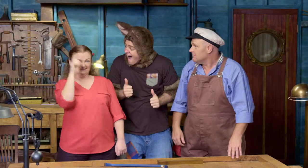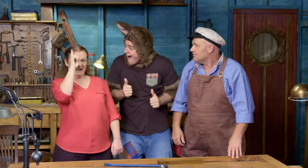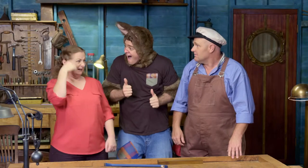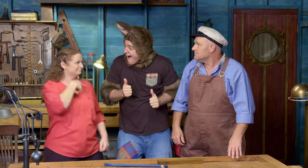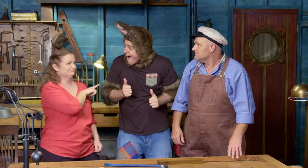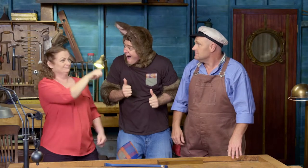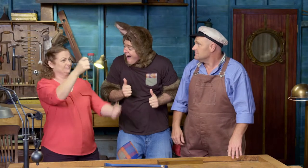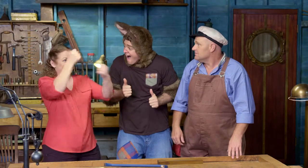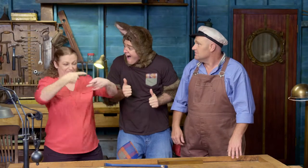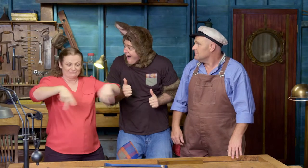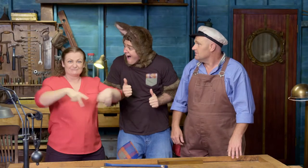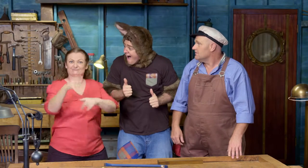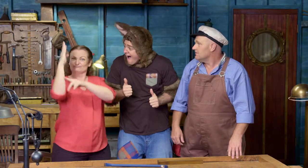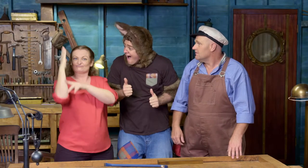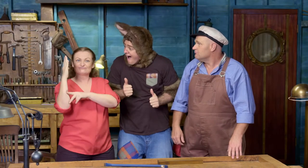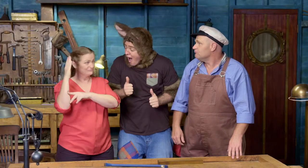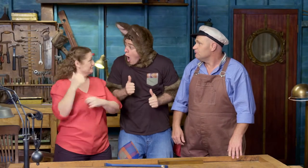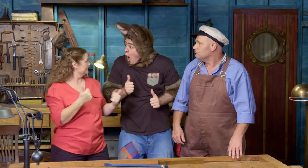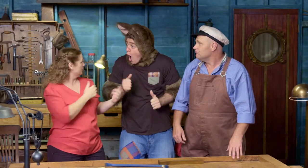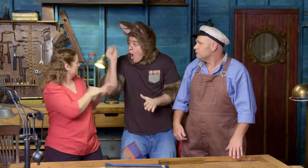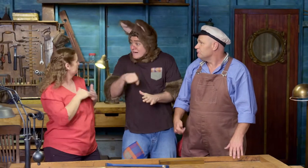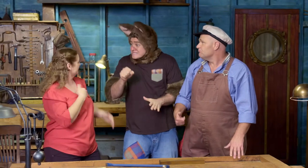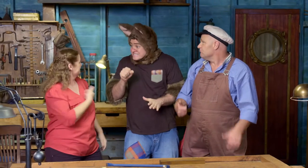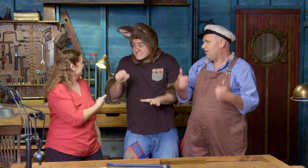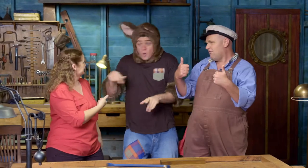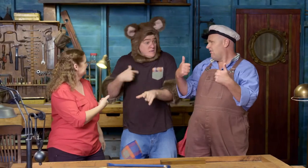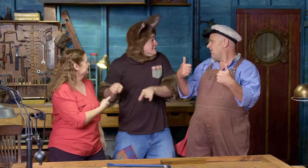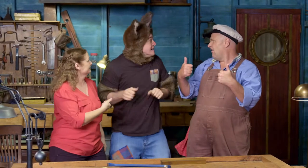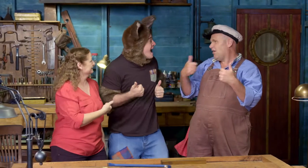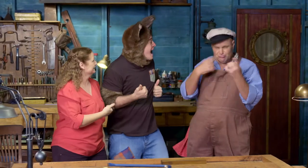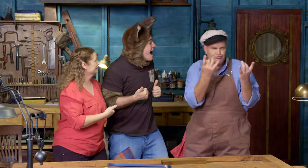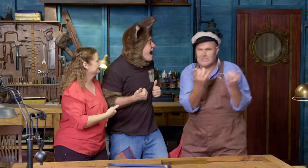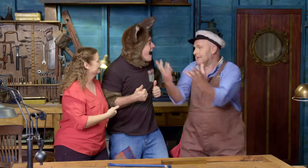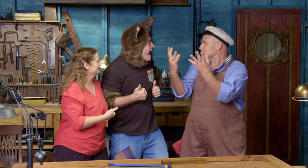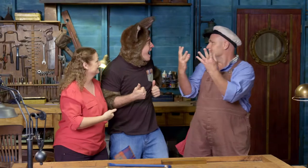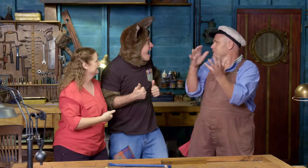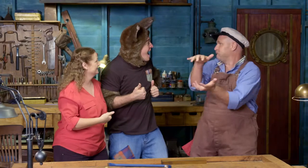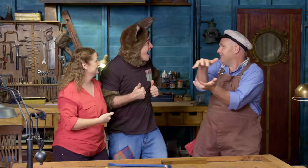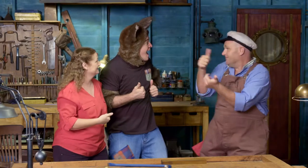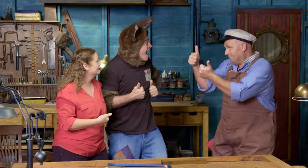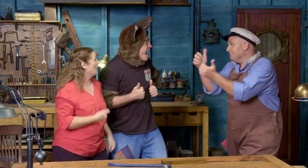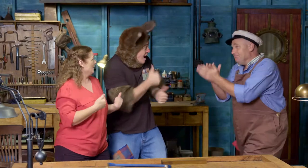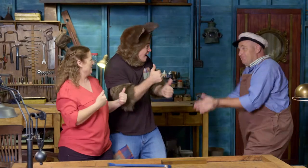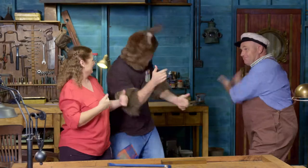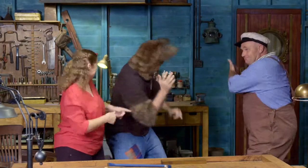Why don't I go and get the easel? Can you help me, please? Yep. Great. And I'll get everything ready, OK?